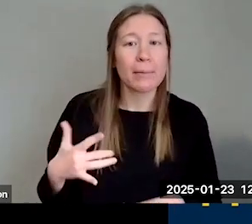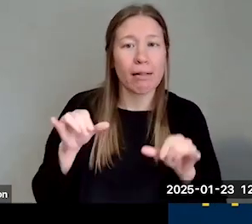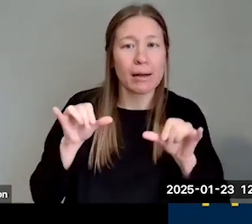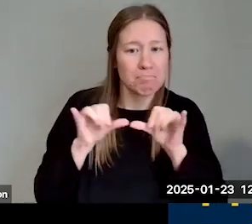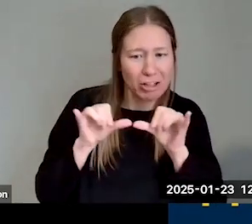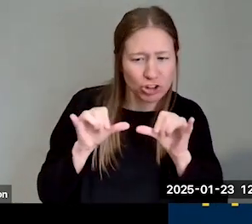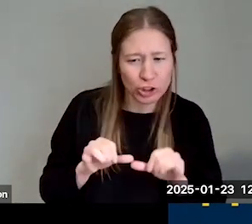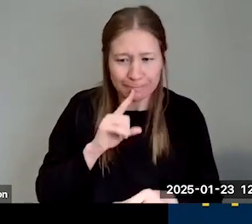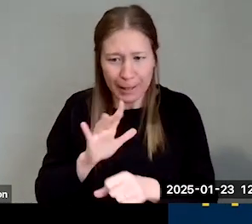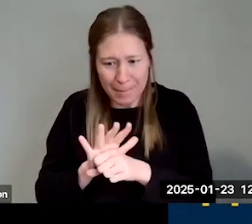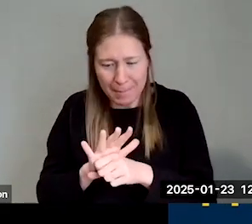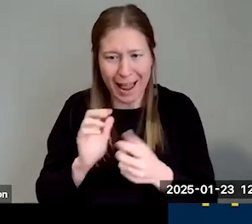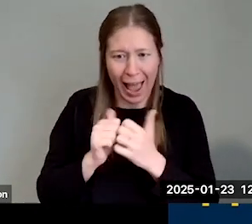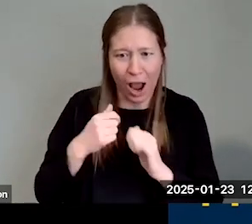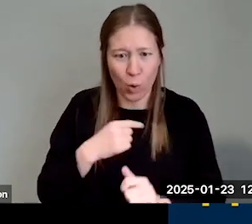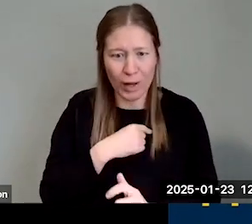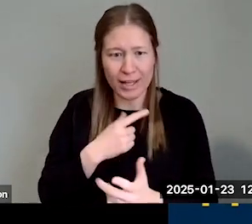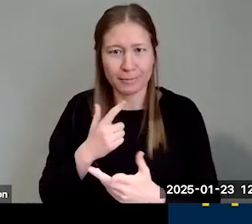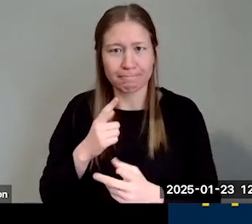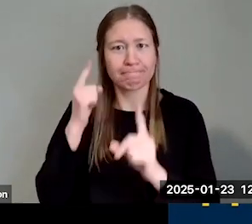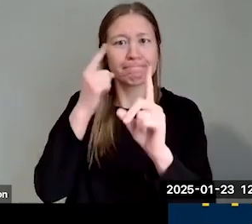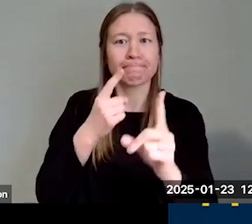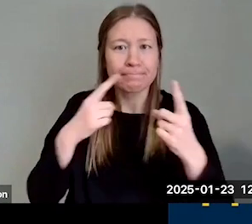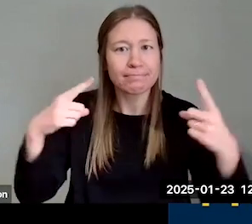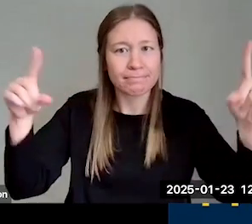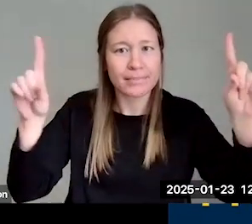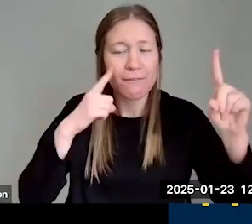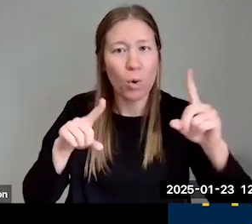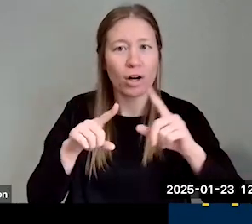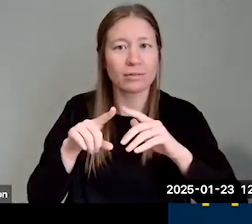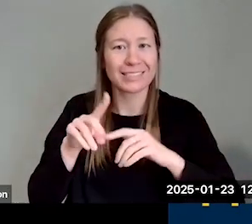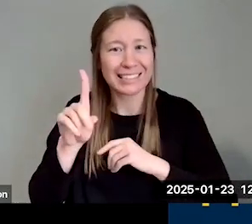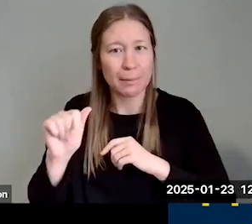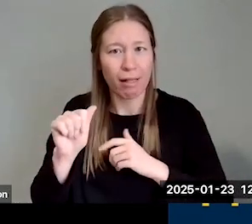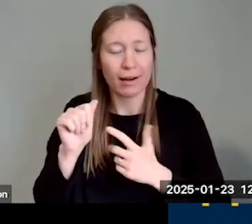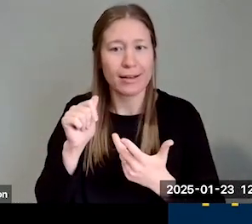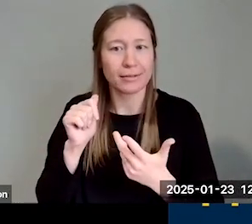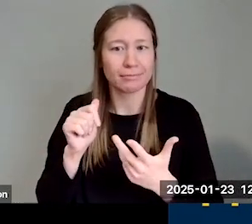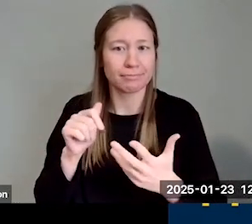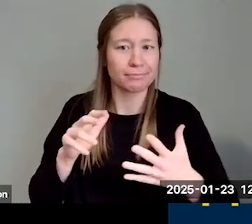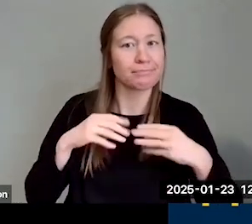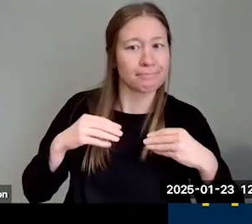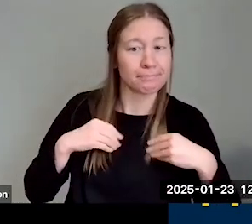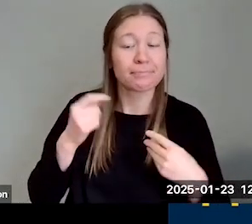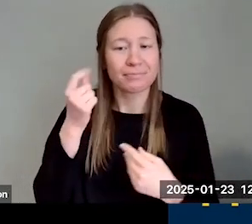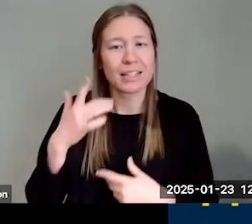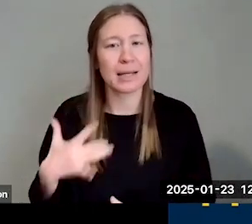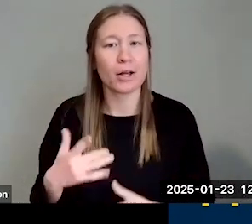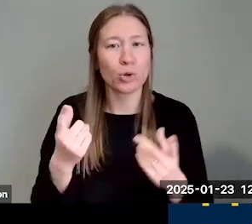and again, it is done through your Wolverine Access. There's a photo on the left